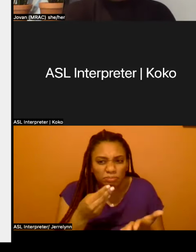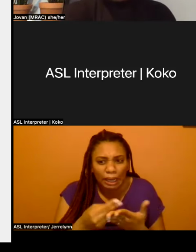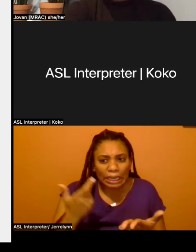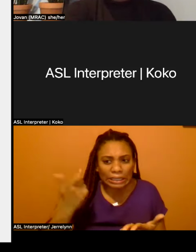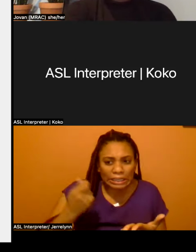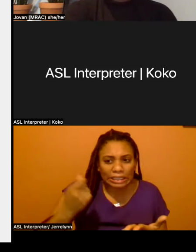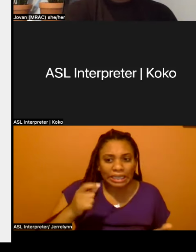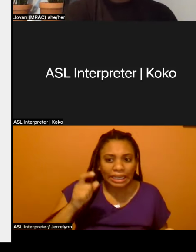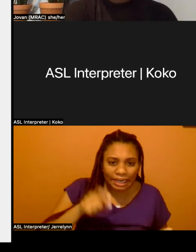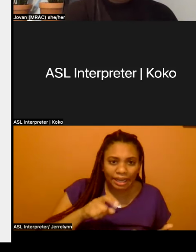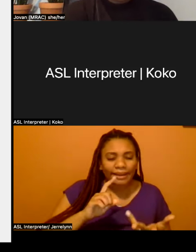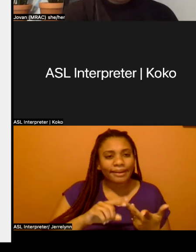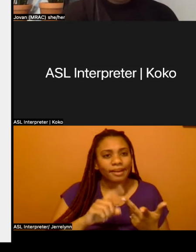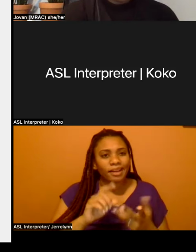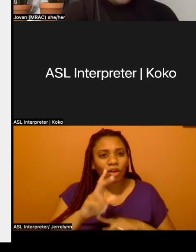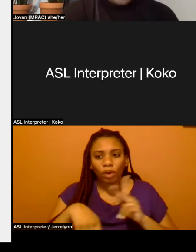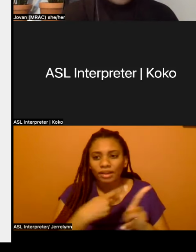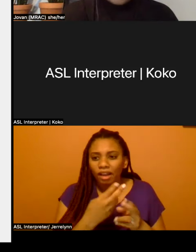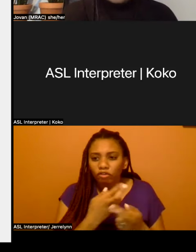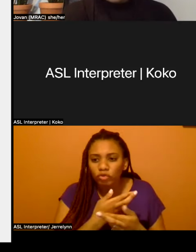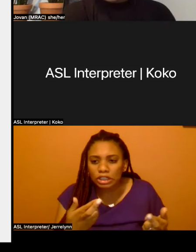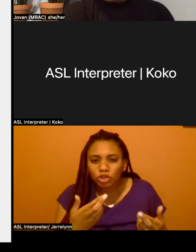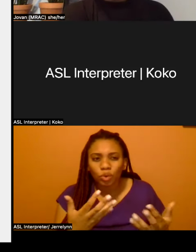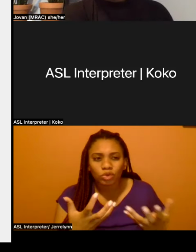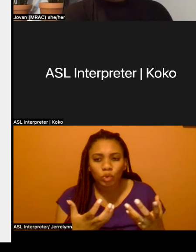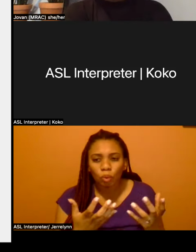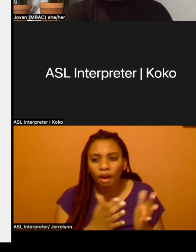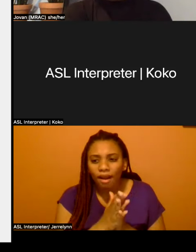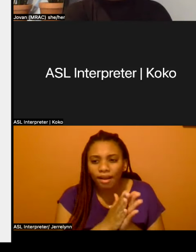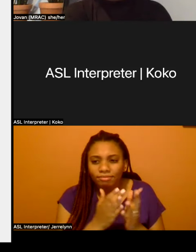what types of resources do they wish they had access to?